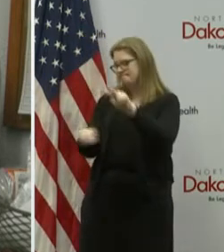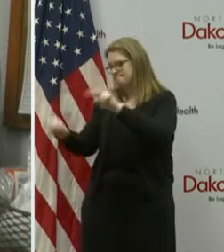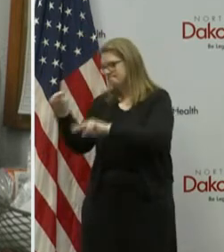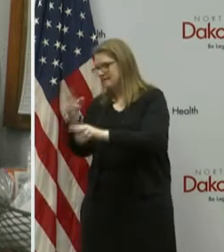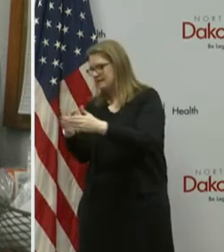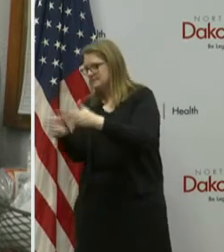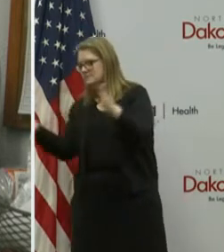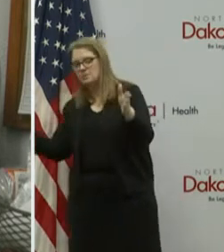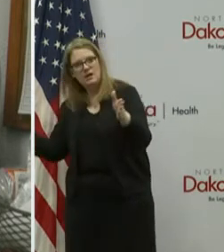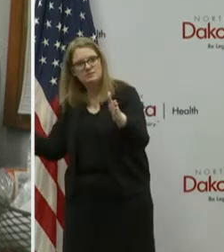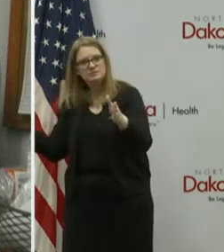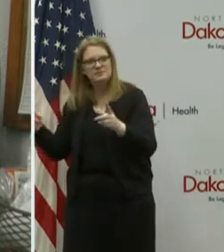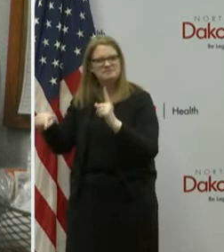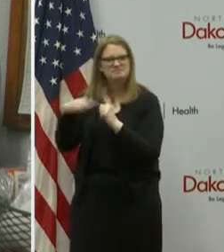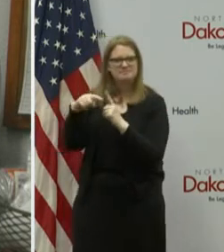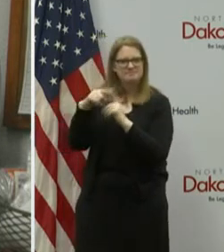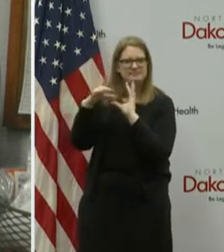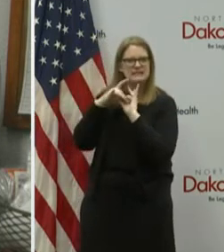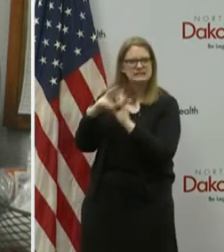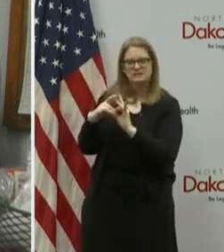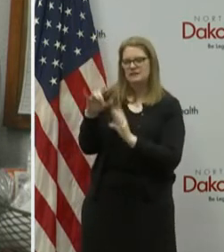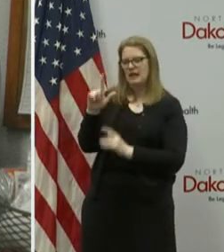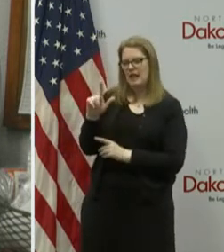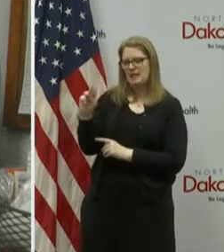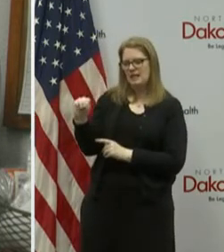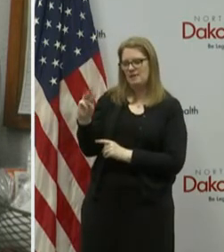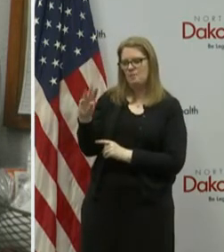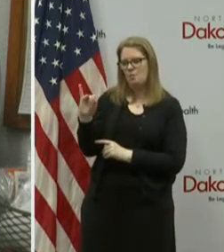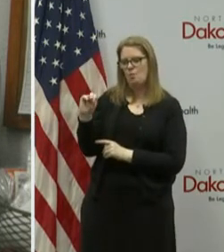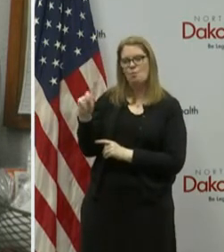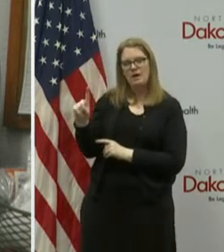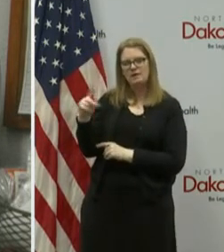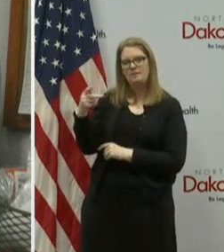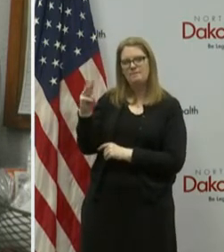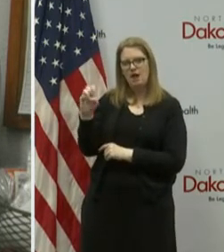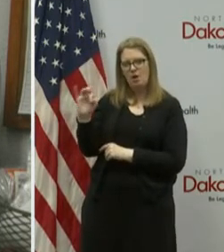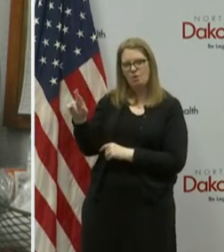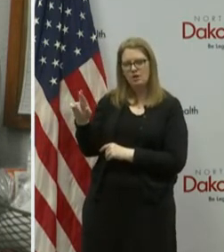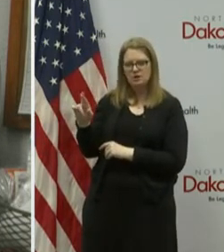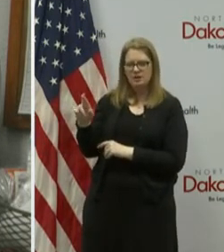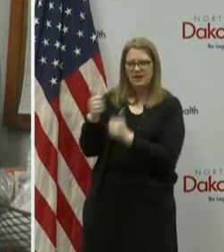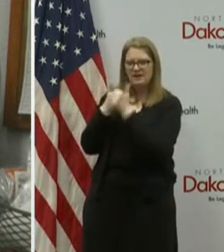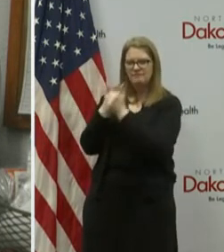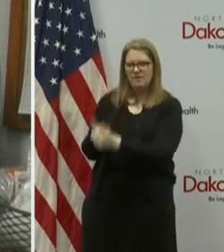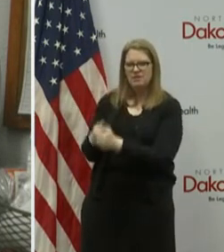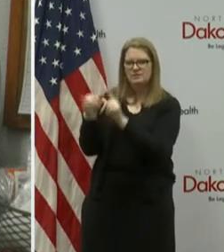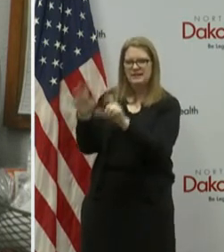GRAND FORKS TO CONTINUE MONITORING THE SPREAD OF COVID-19, DUE TO THE POSITIVE